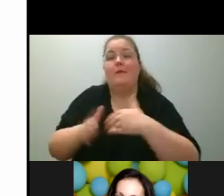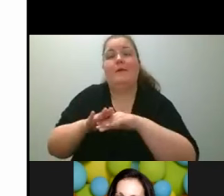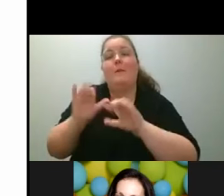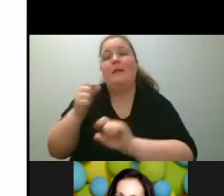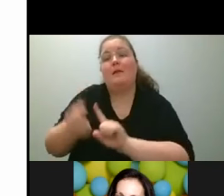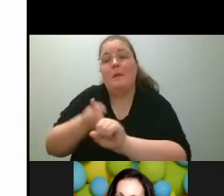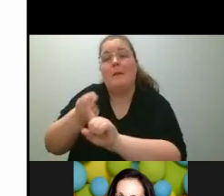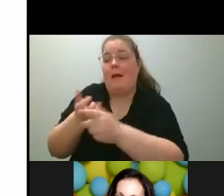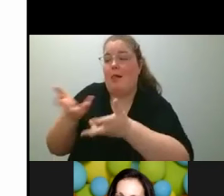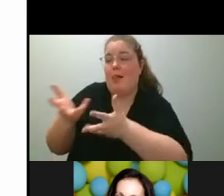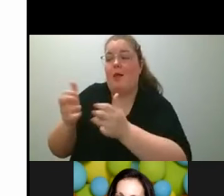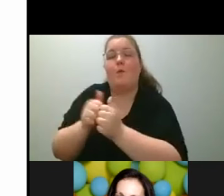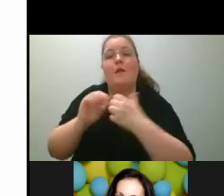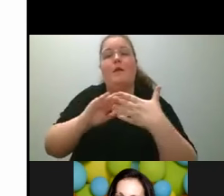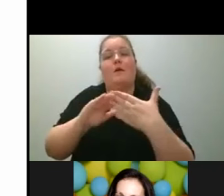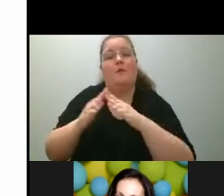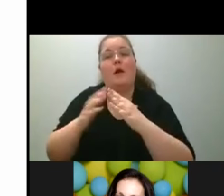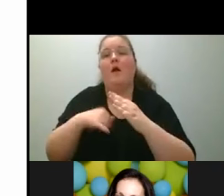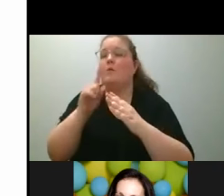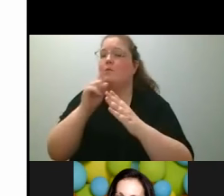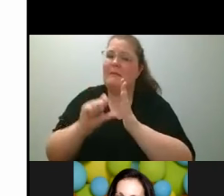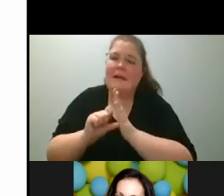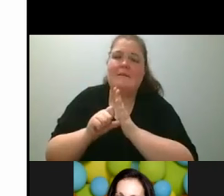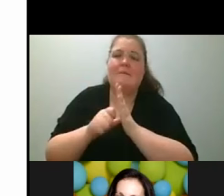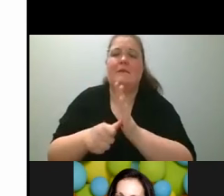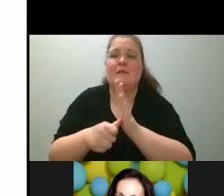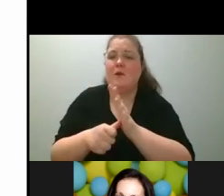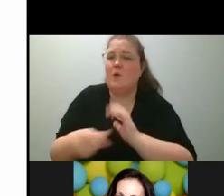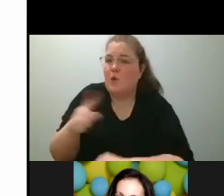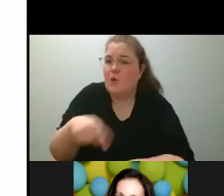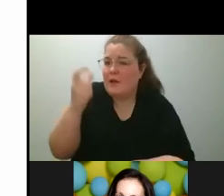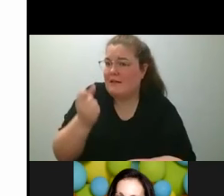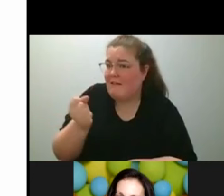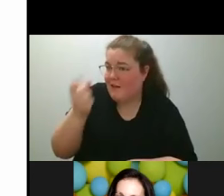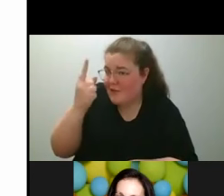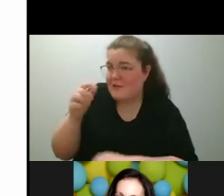But I can't overstate the importance of really valuing and understanding the cultures that you're working with.